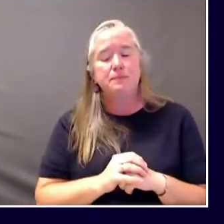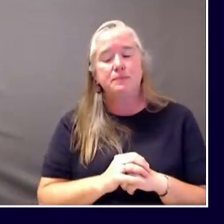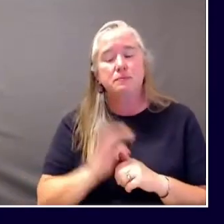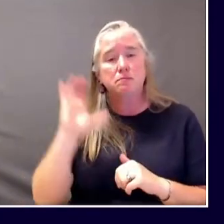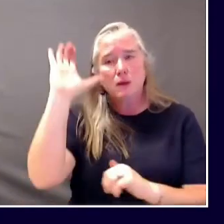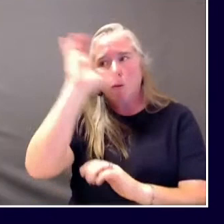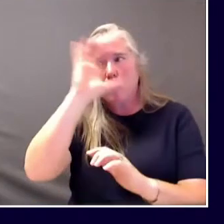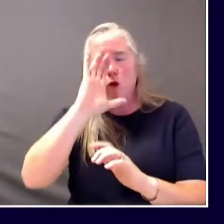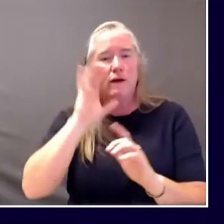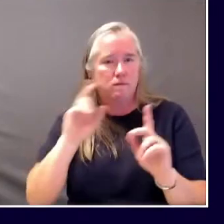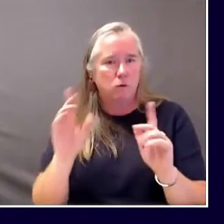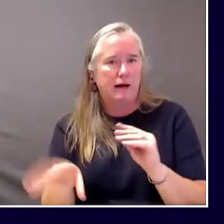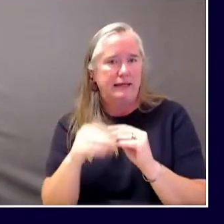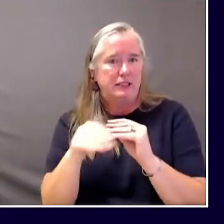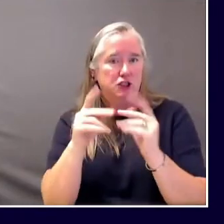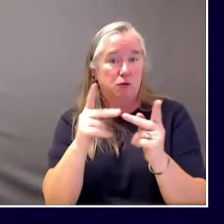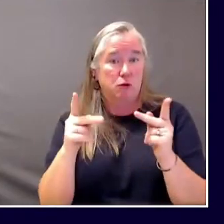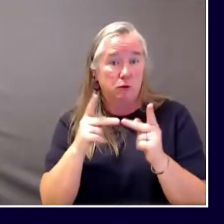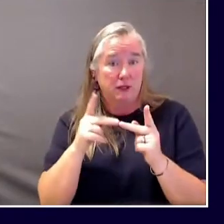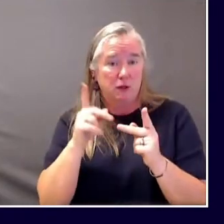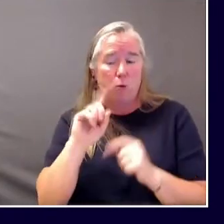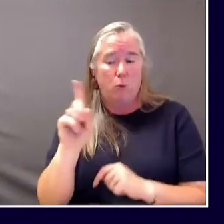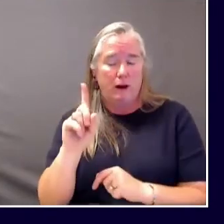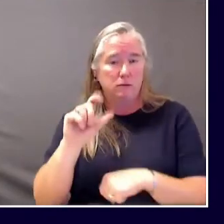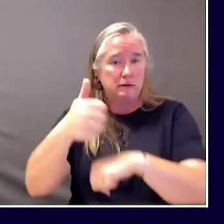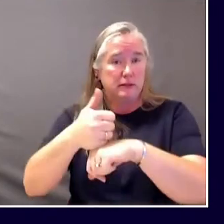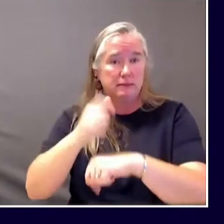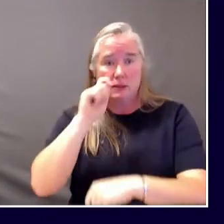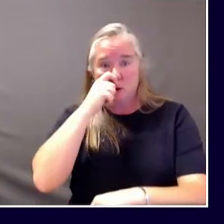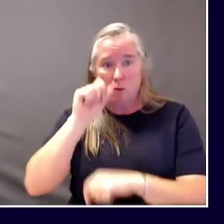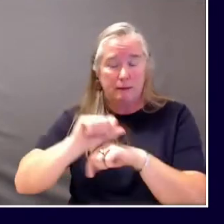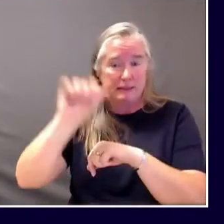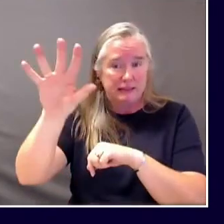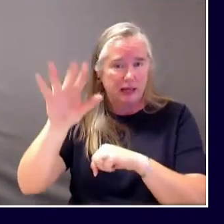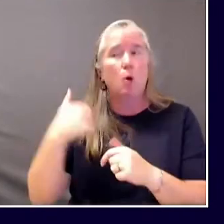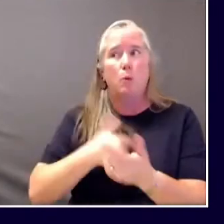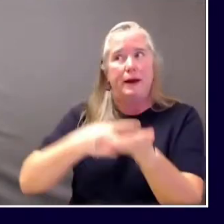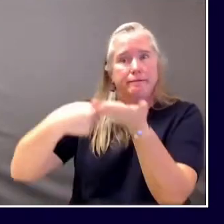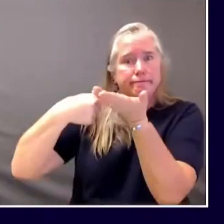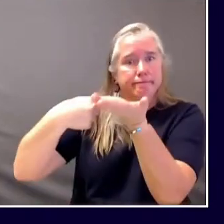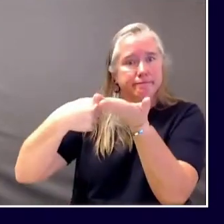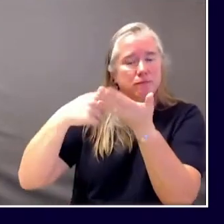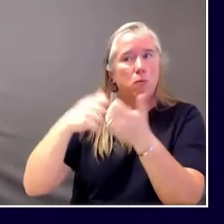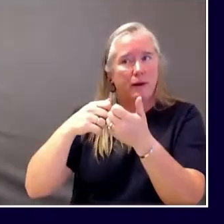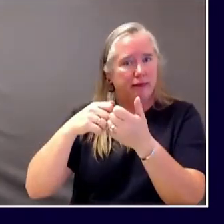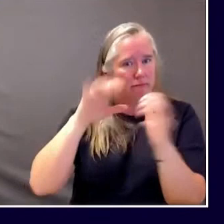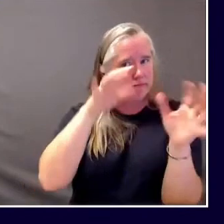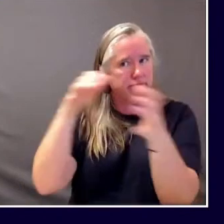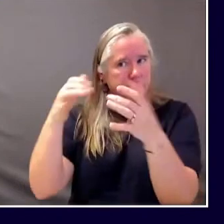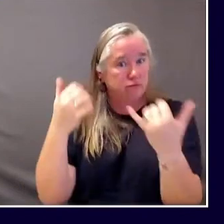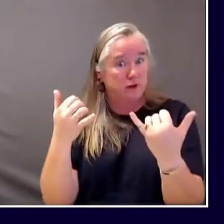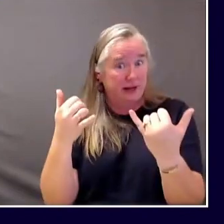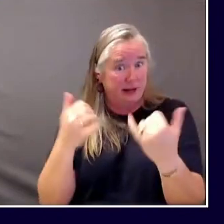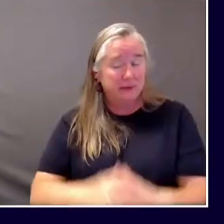much I S. where we could open up a spot and send word active